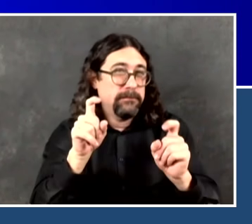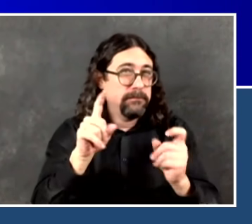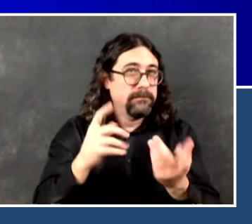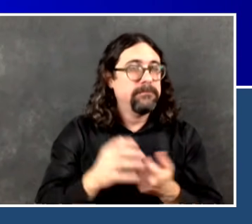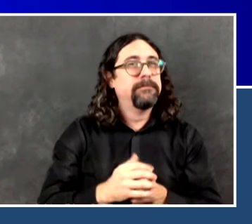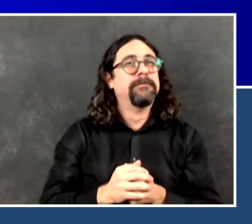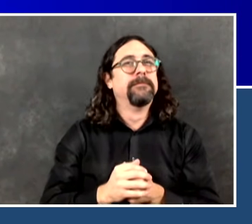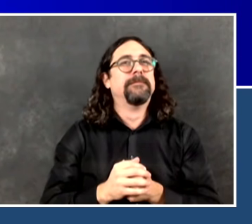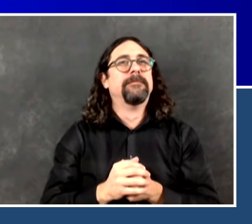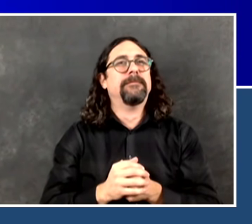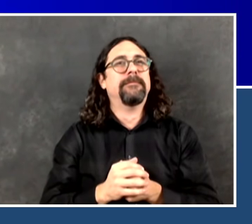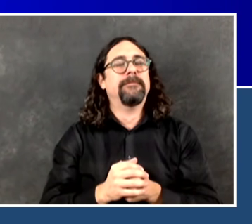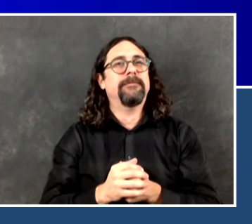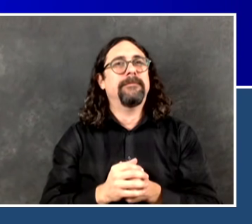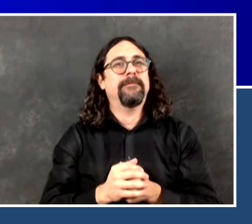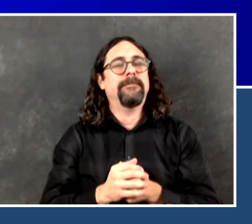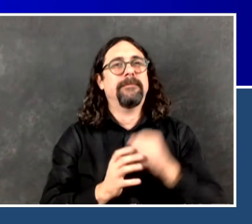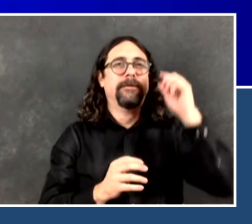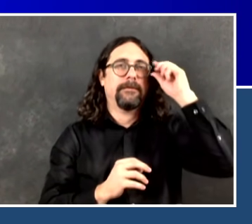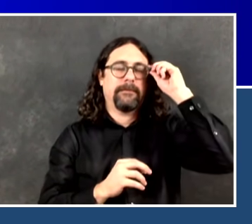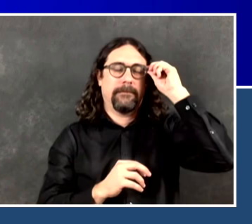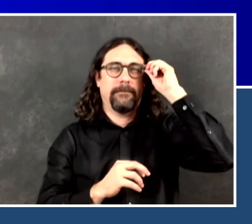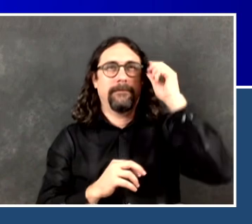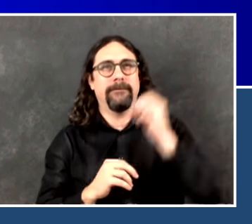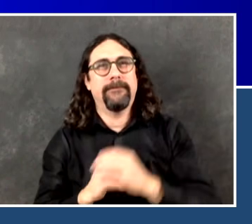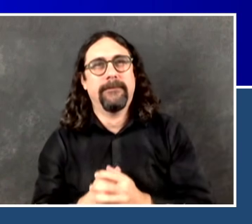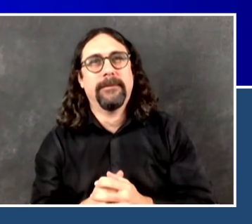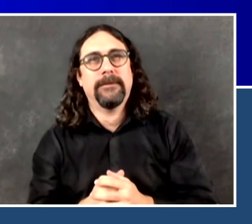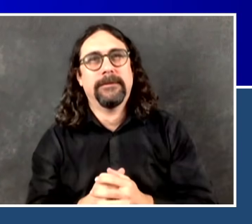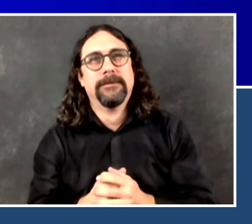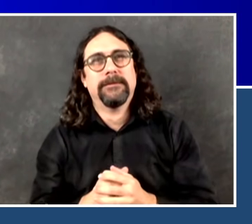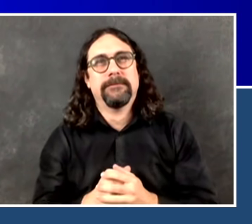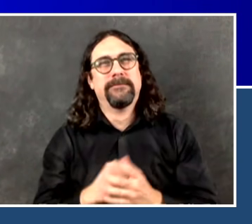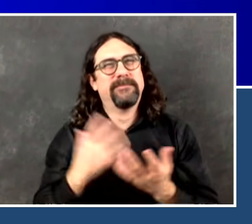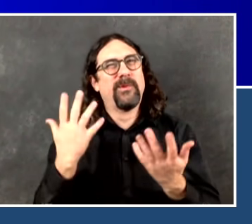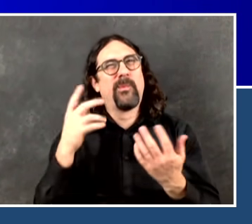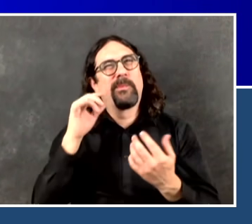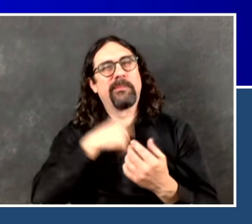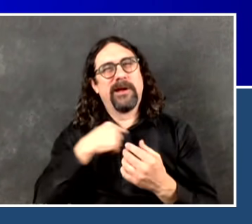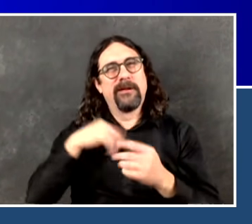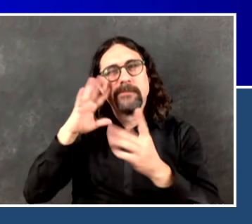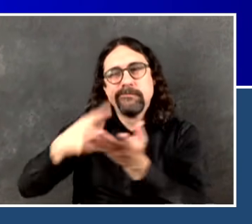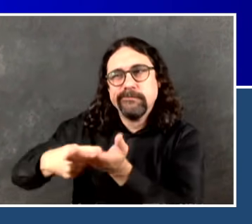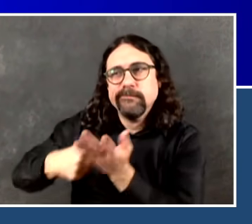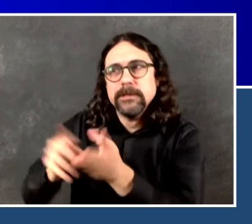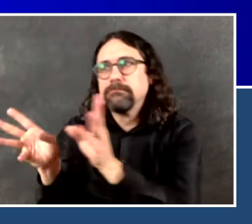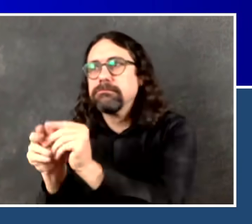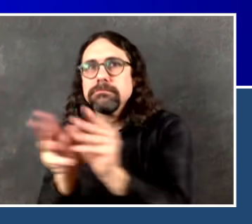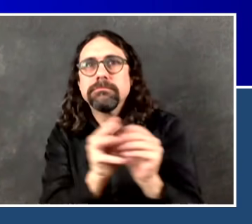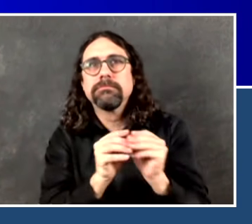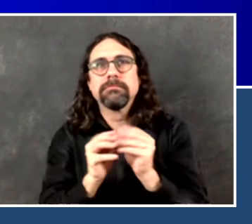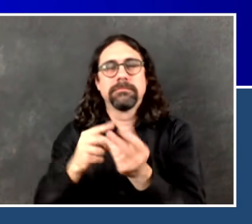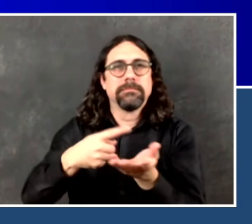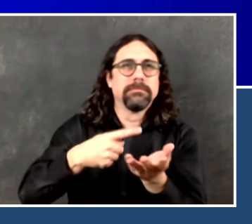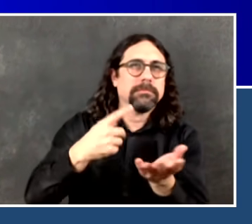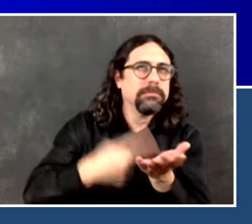STRATEG Y. HOW ARE WE GOING TO DO THAT? HOW EXTENSIVELY? ARE WEGO ING TO HAVE ENOUGH THERM METERS.